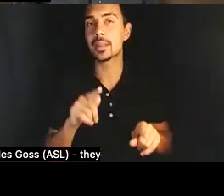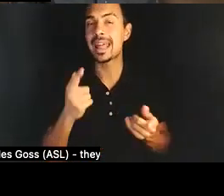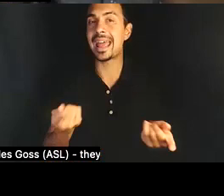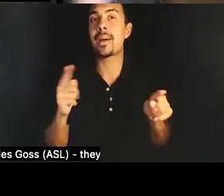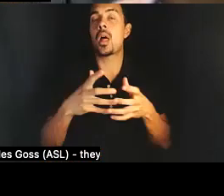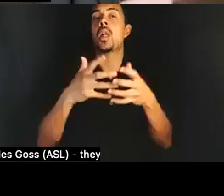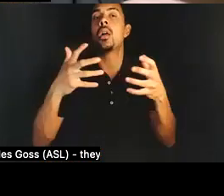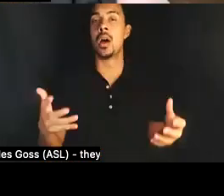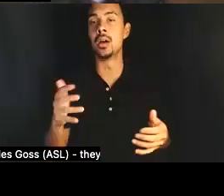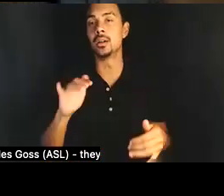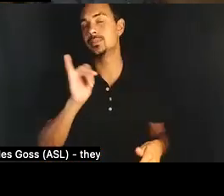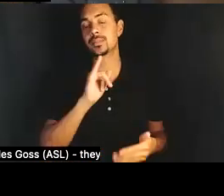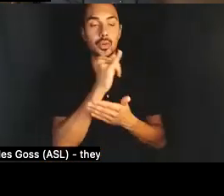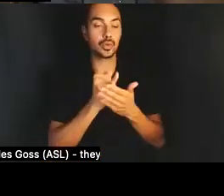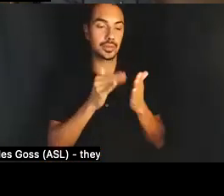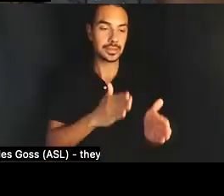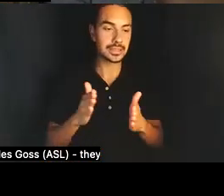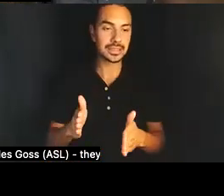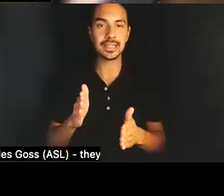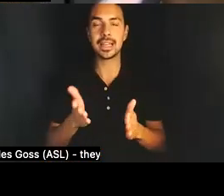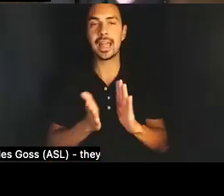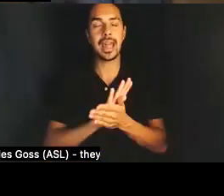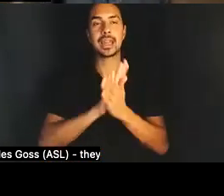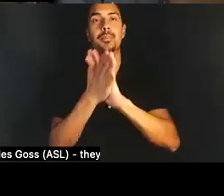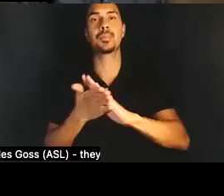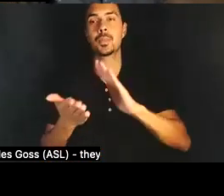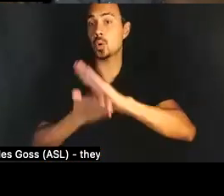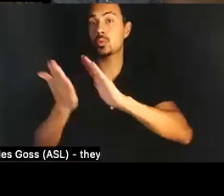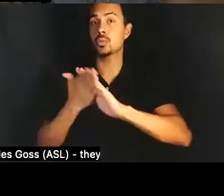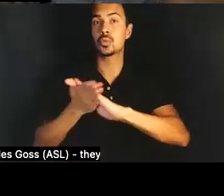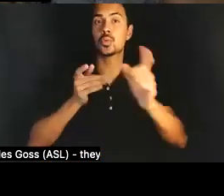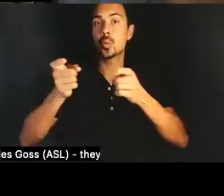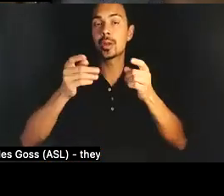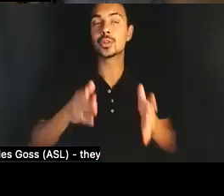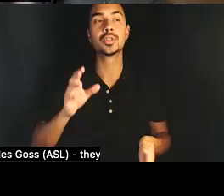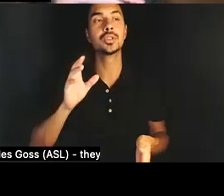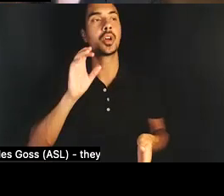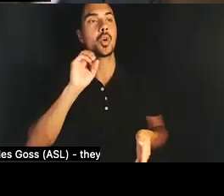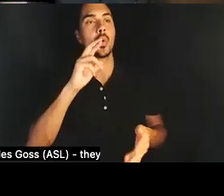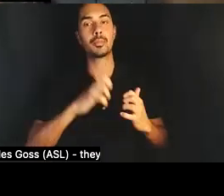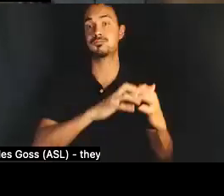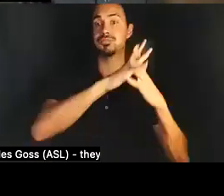Especially now I feel like, that happens a lot. Artist and dipping curators or running things,